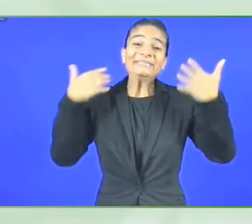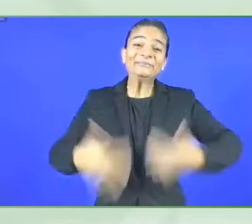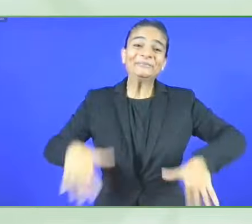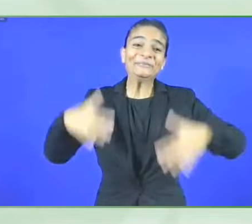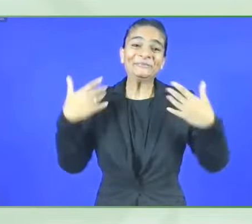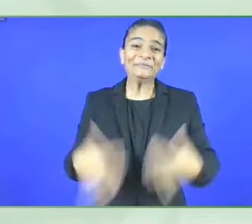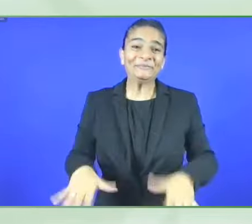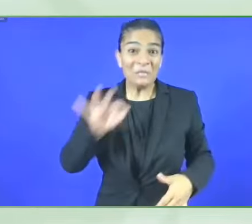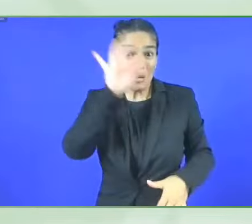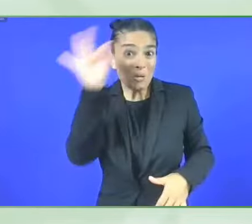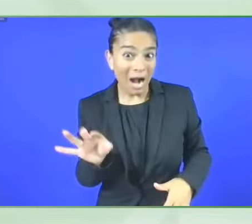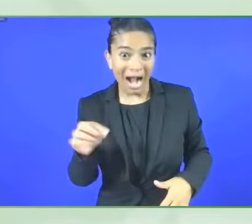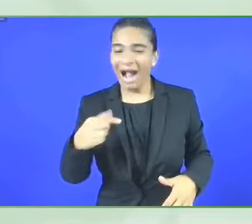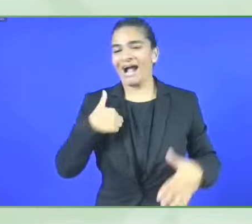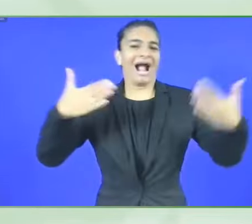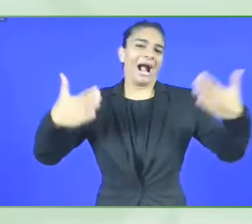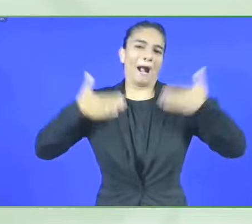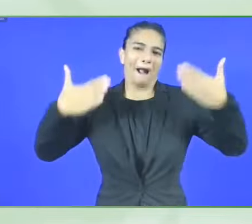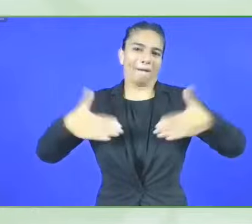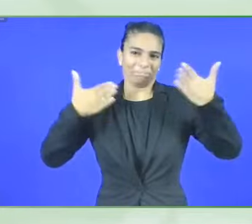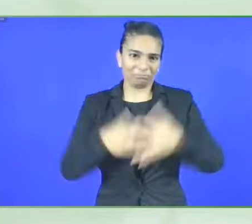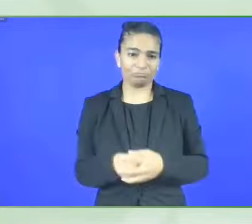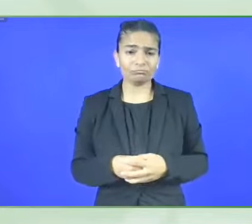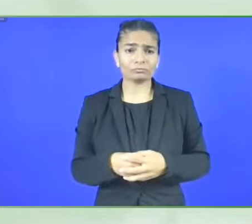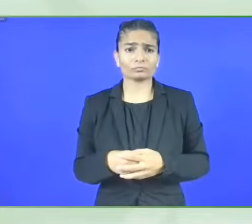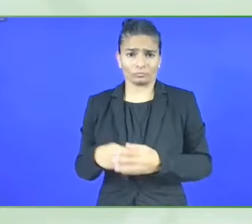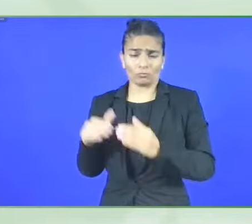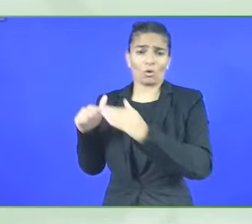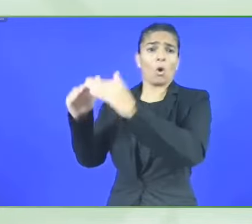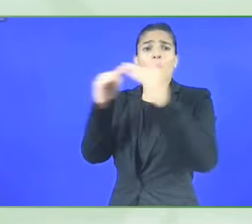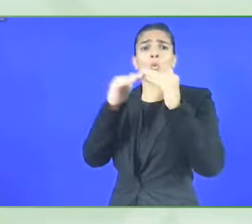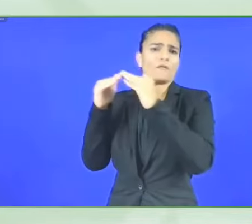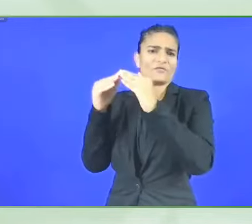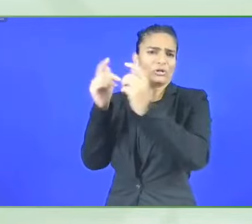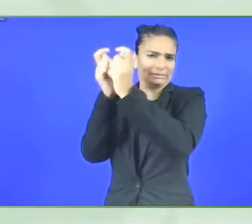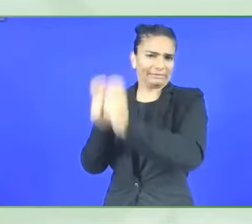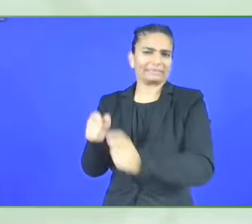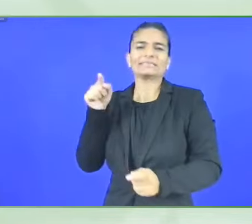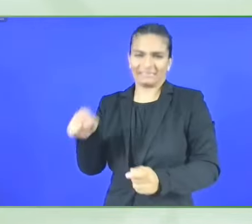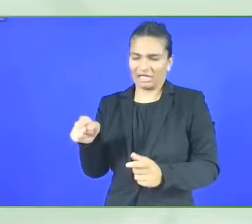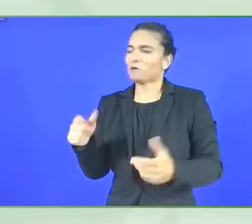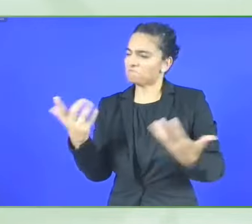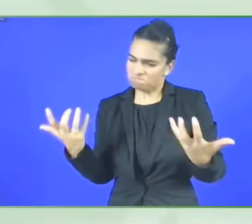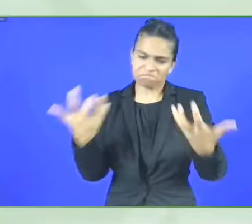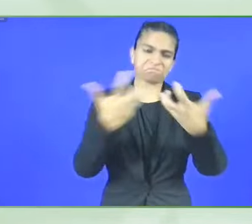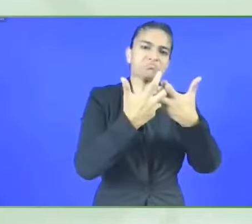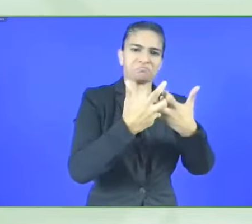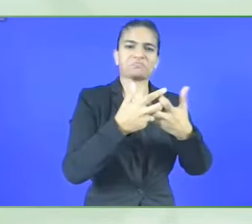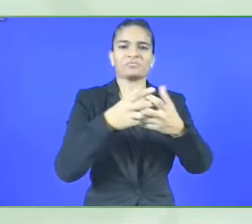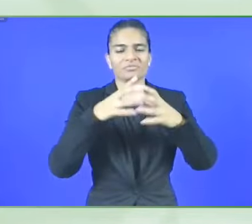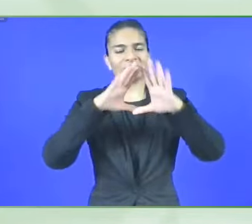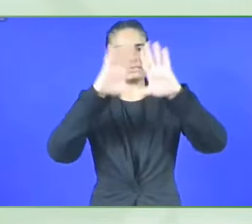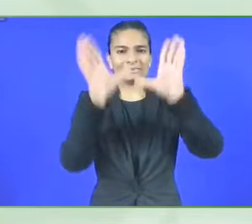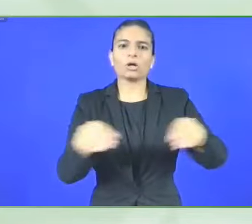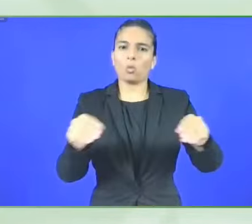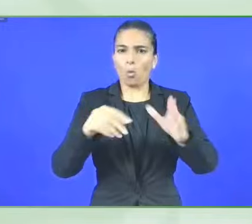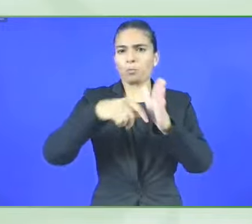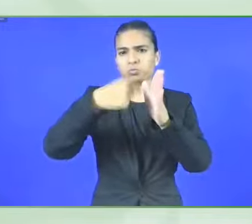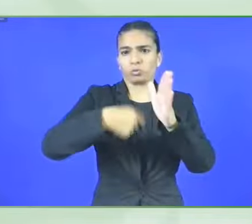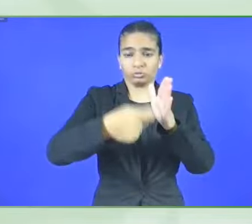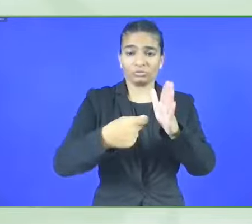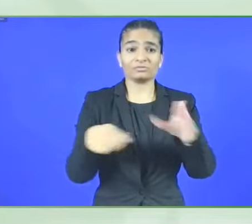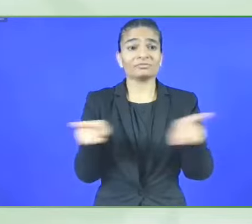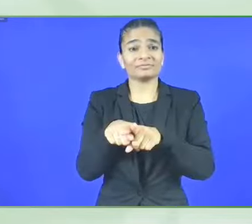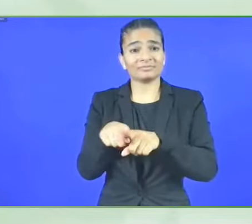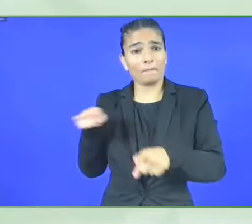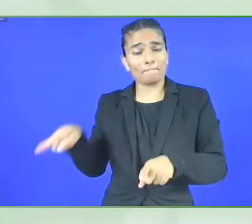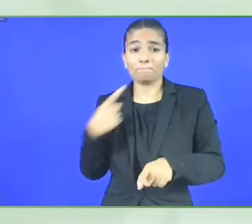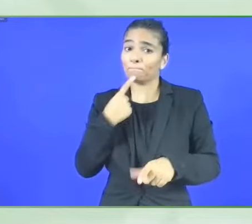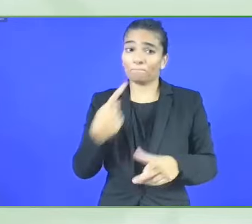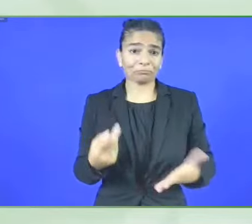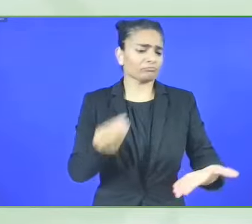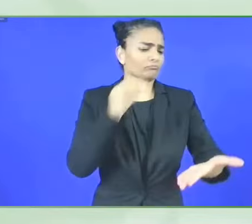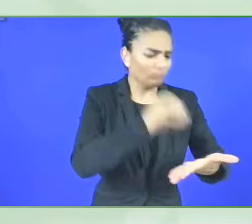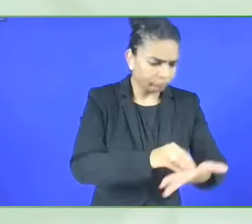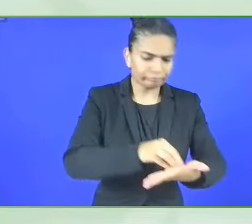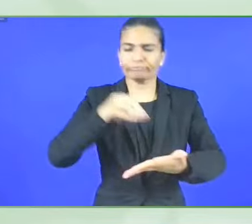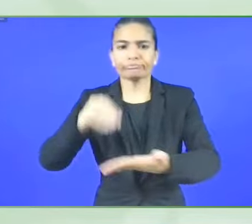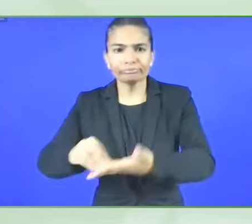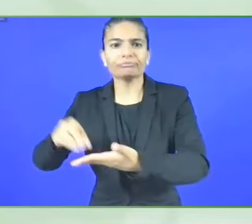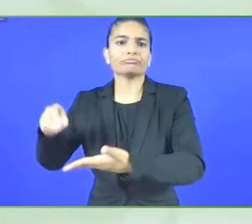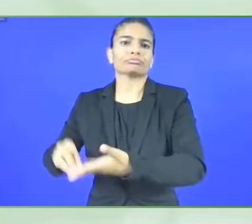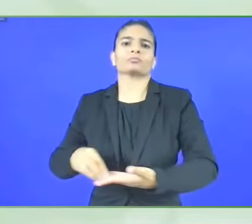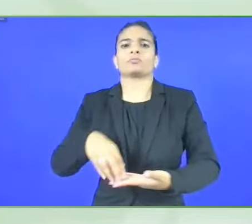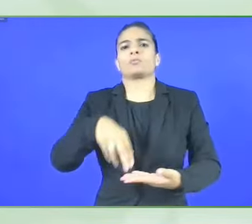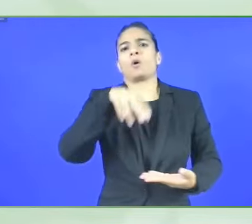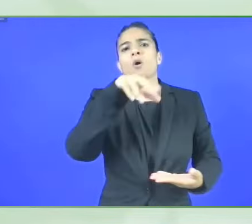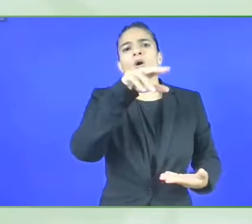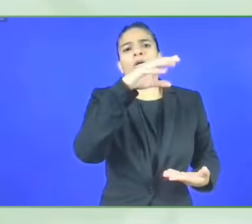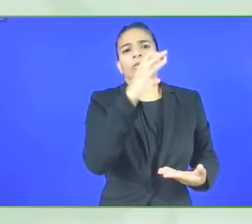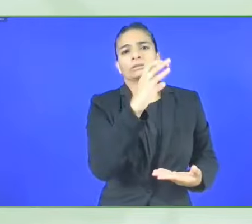Design as actually a way to look at solutions as may be more of a catalogue of solutions.